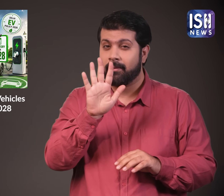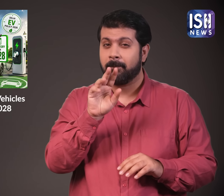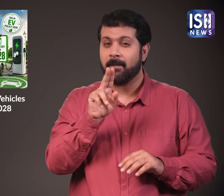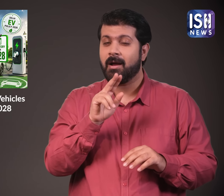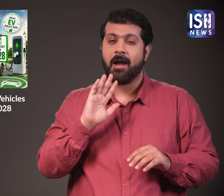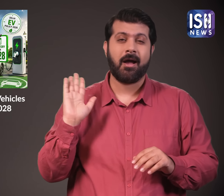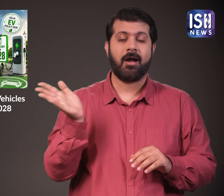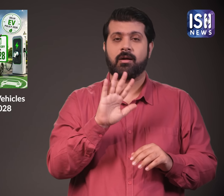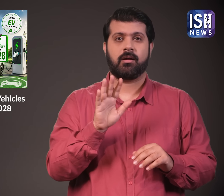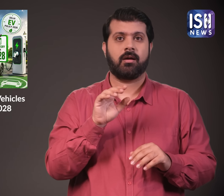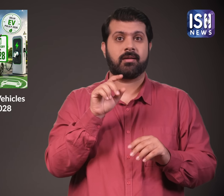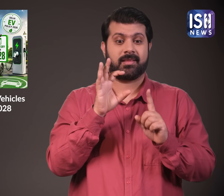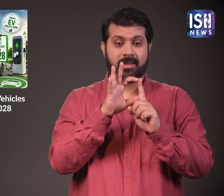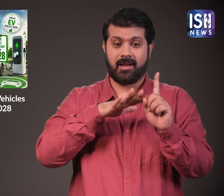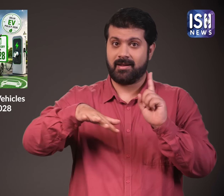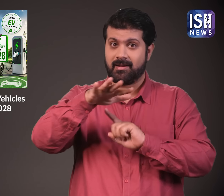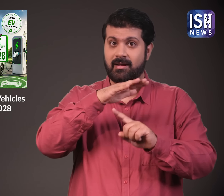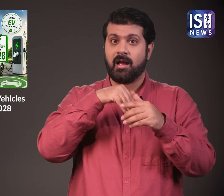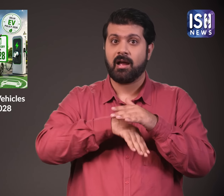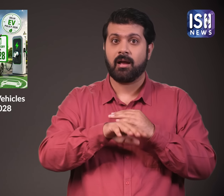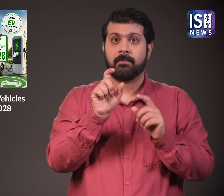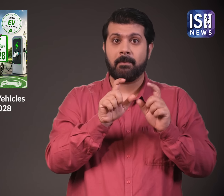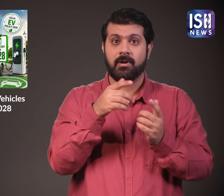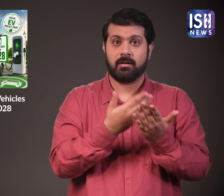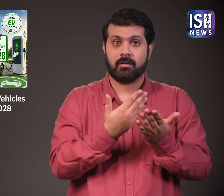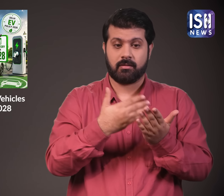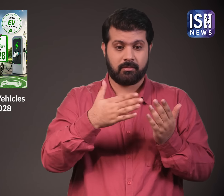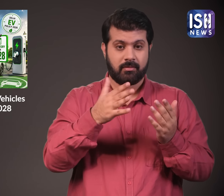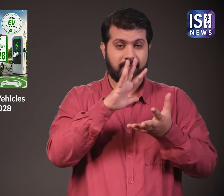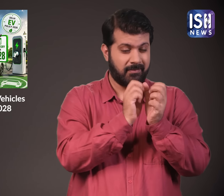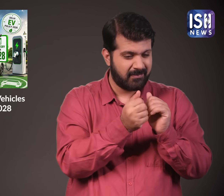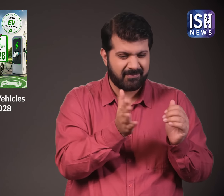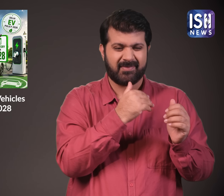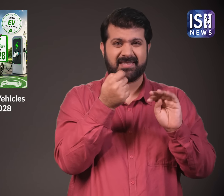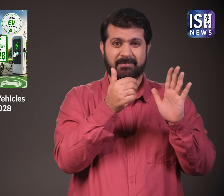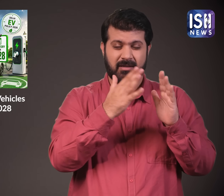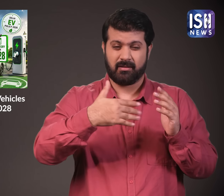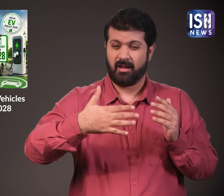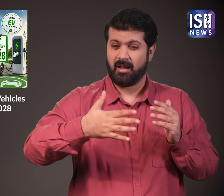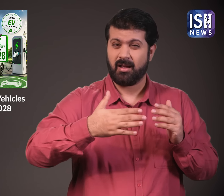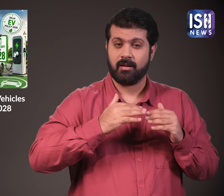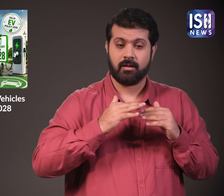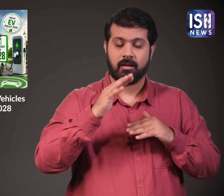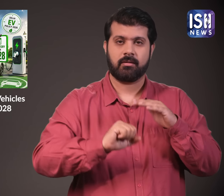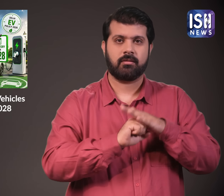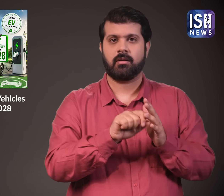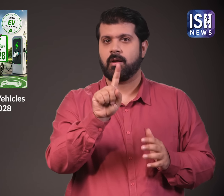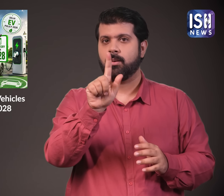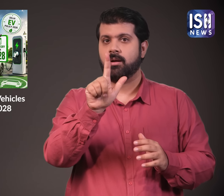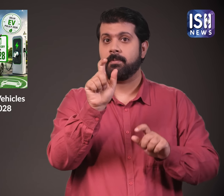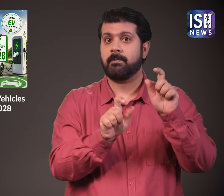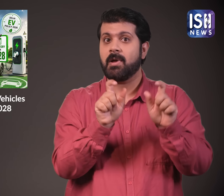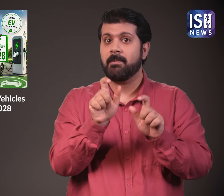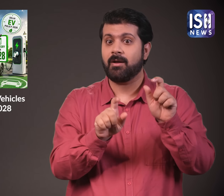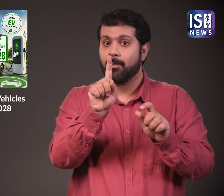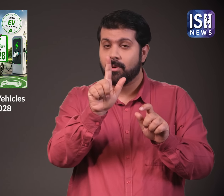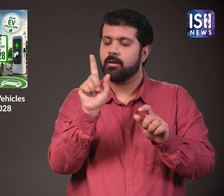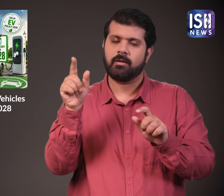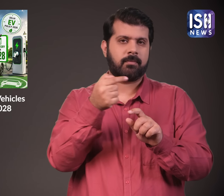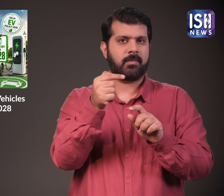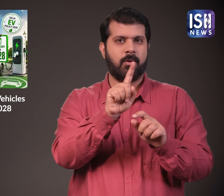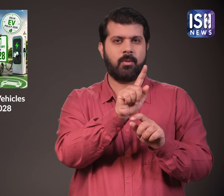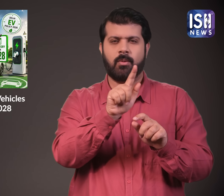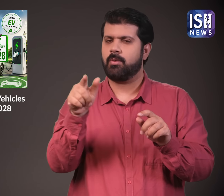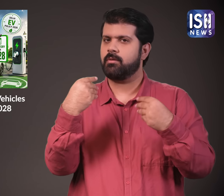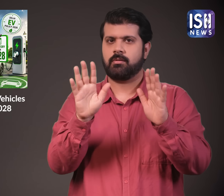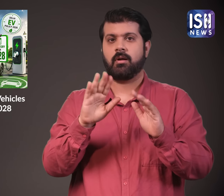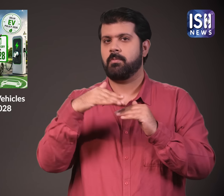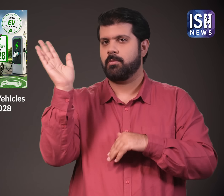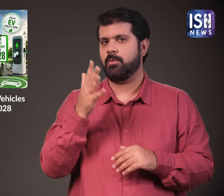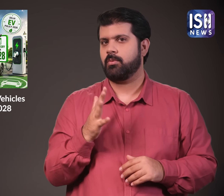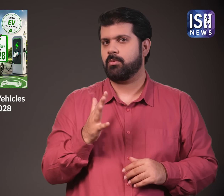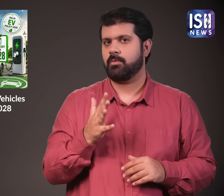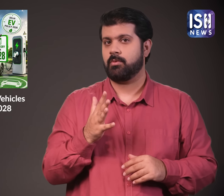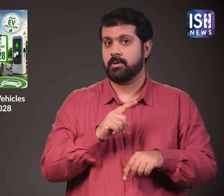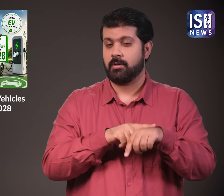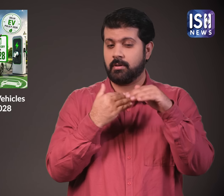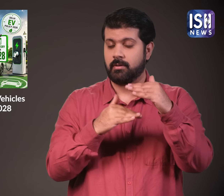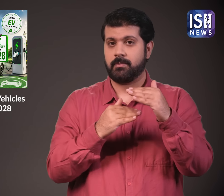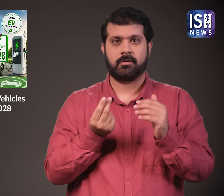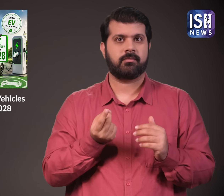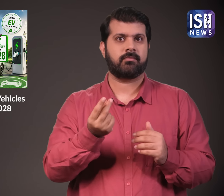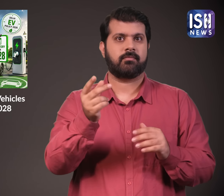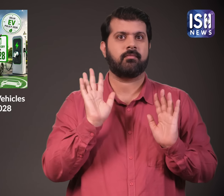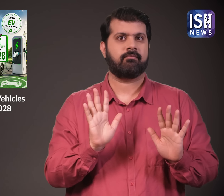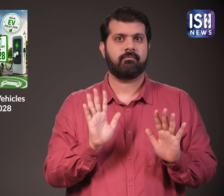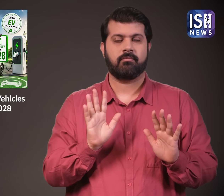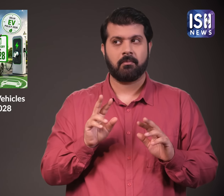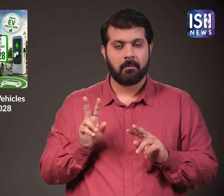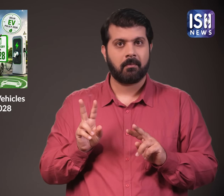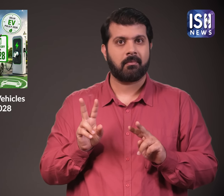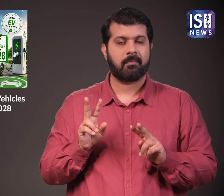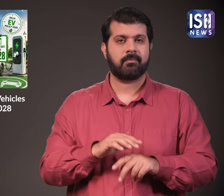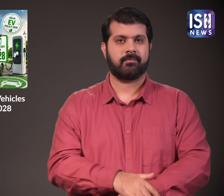This benefit will be available only to the first one lakh eligible buyers. This is limited.